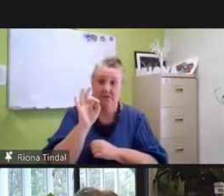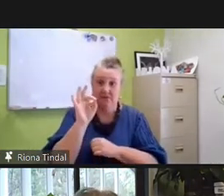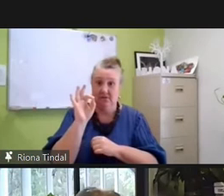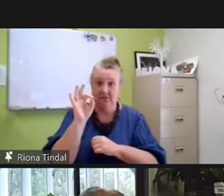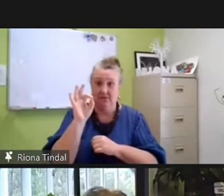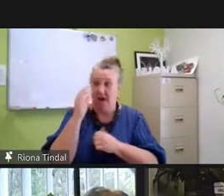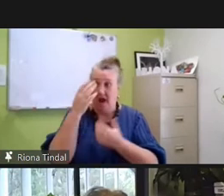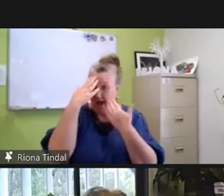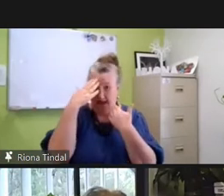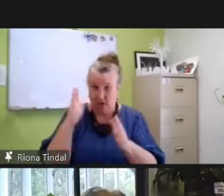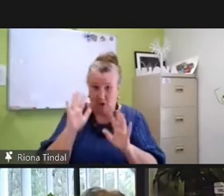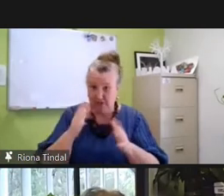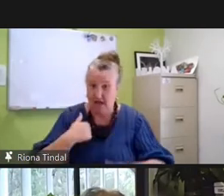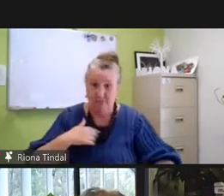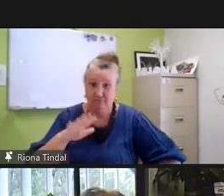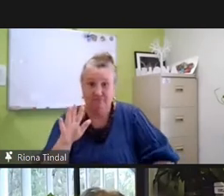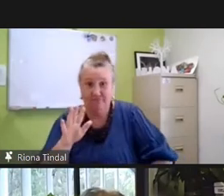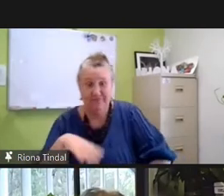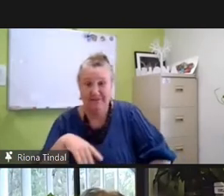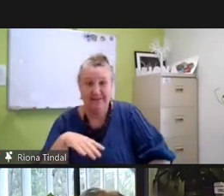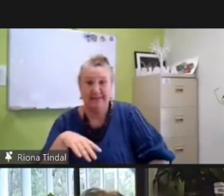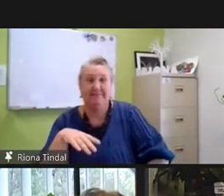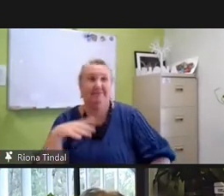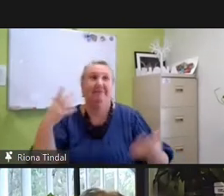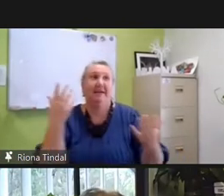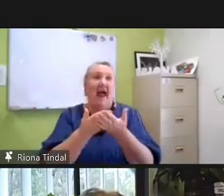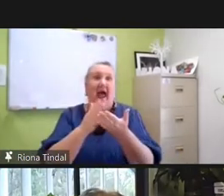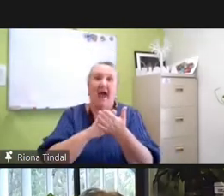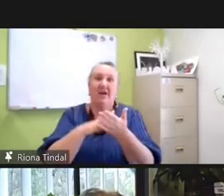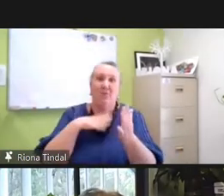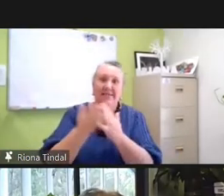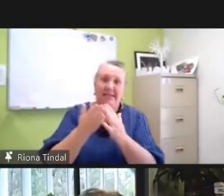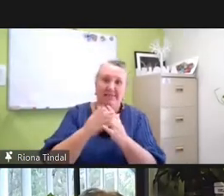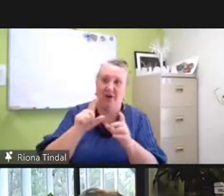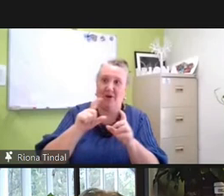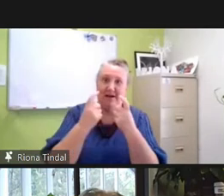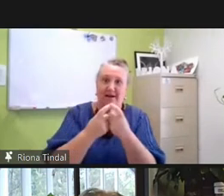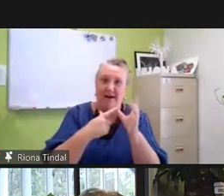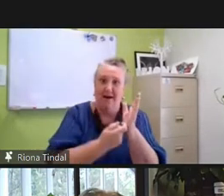I didn't know Auslan at that stage, didn't really understand it, or have that language. Then,